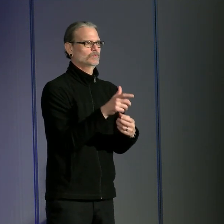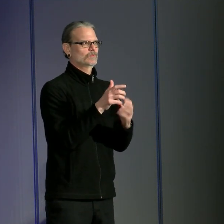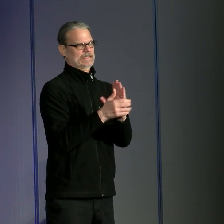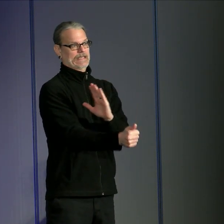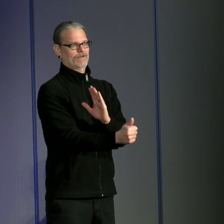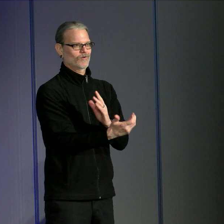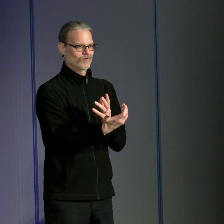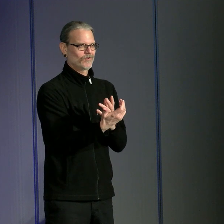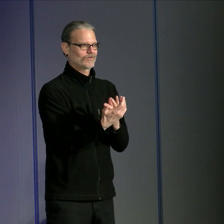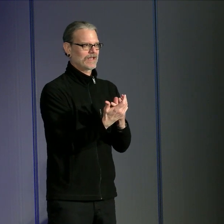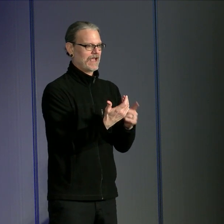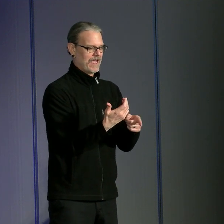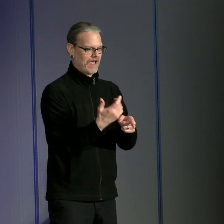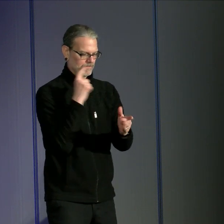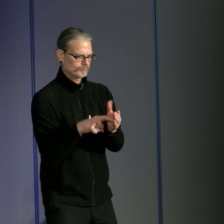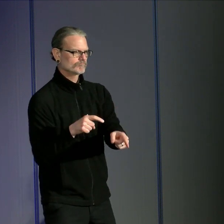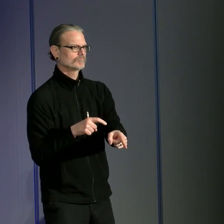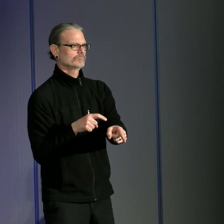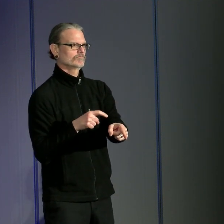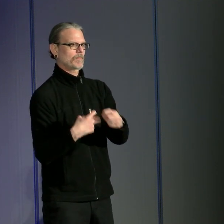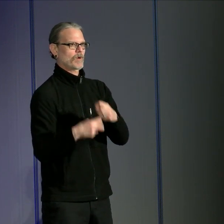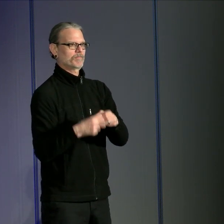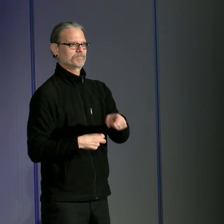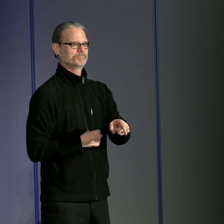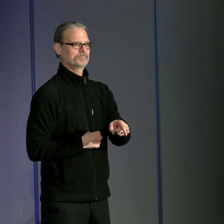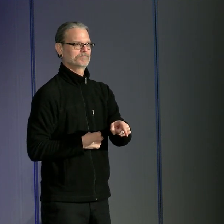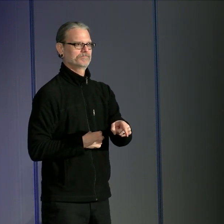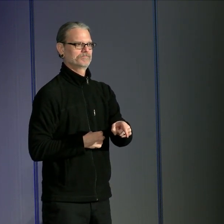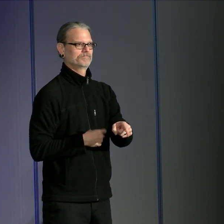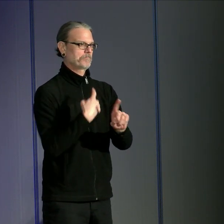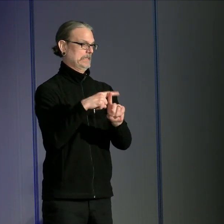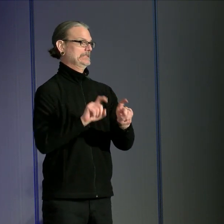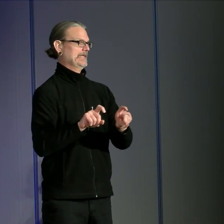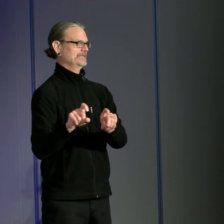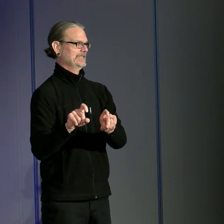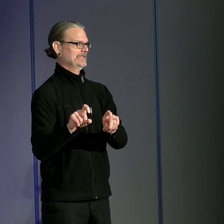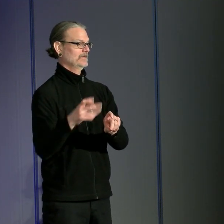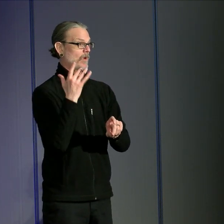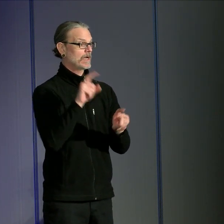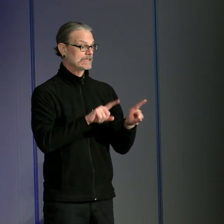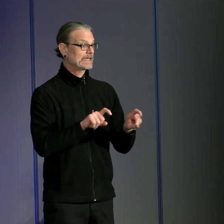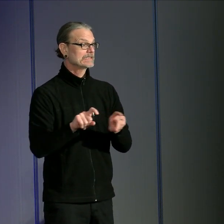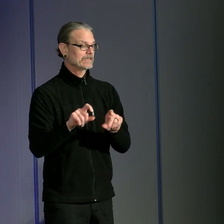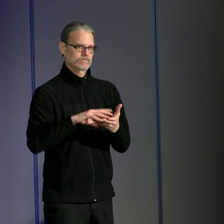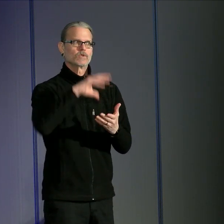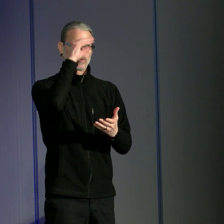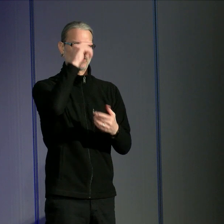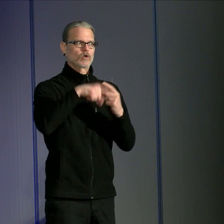at the accessibility work as well as the testing work, because at testing, they really learn a lot about accessibility.